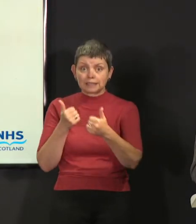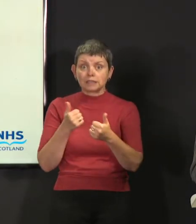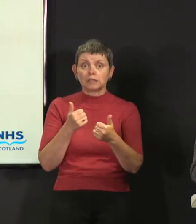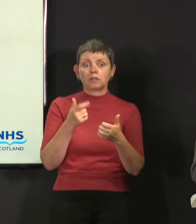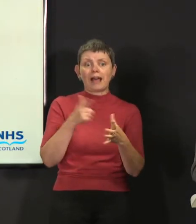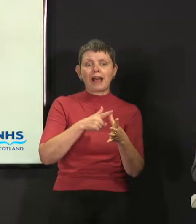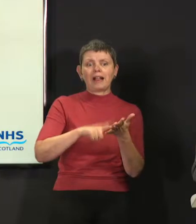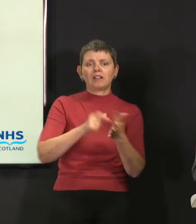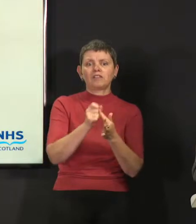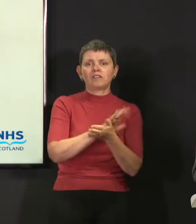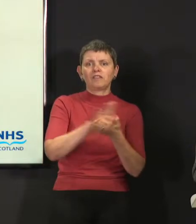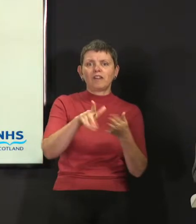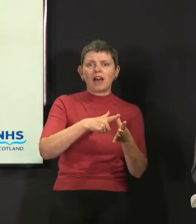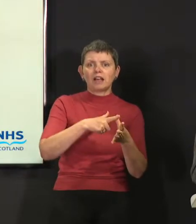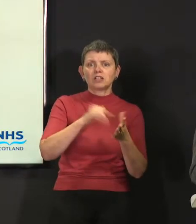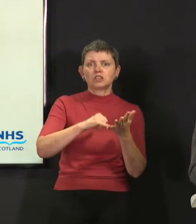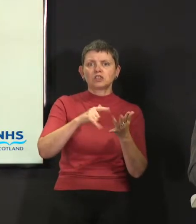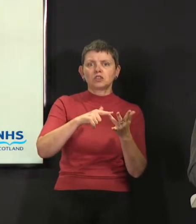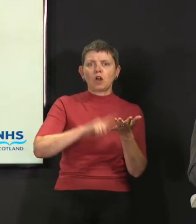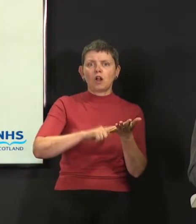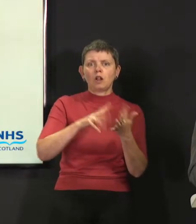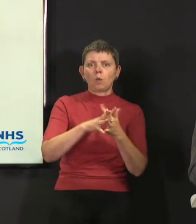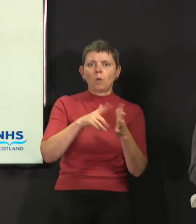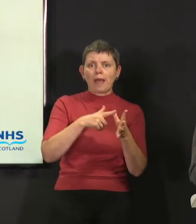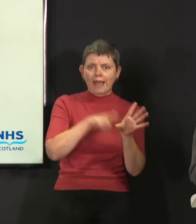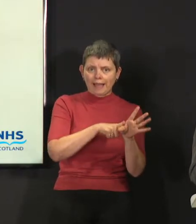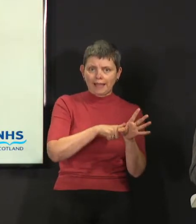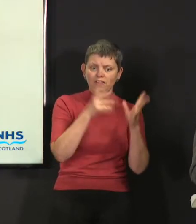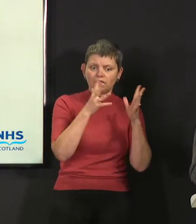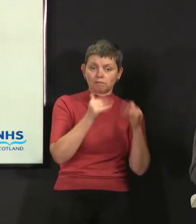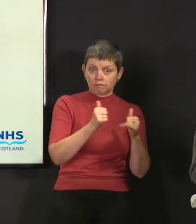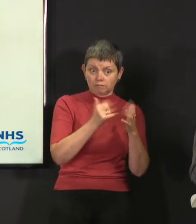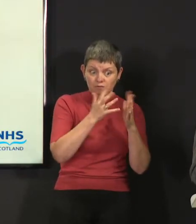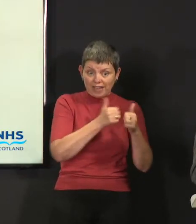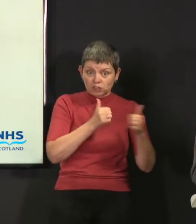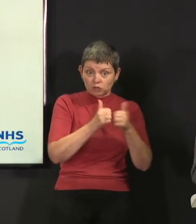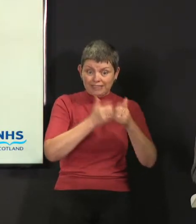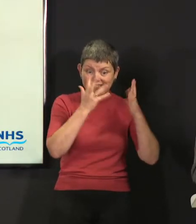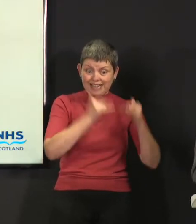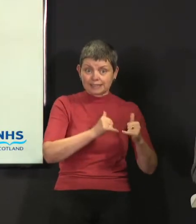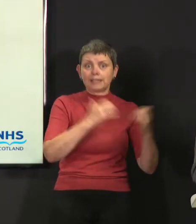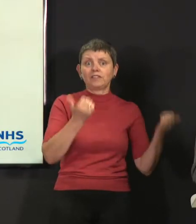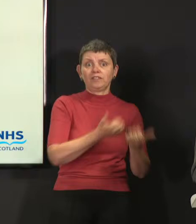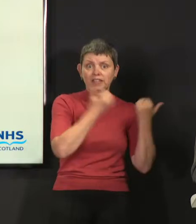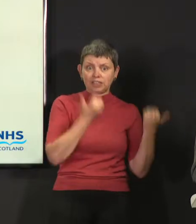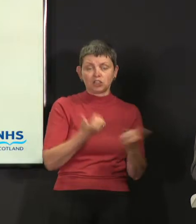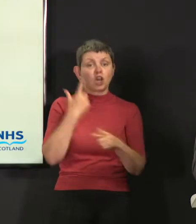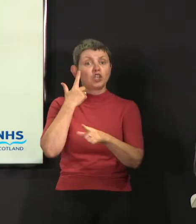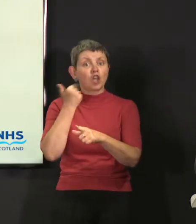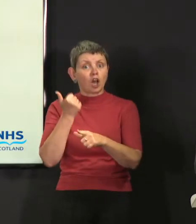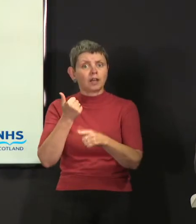results of them mostly today and the second day of testing is ongoing today at the Young's factory. Remember there is no